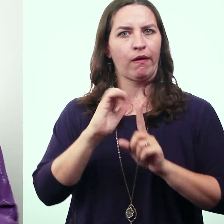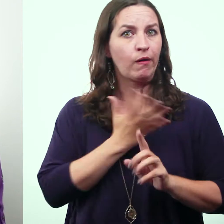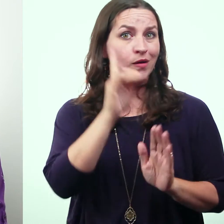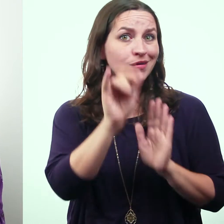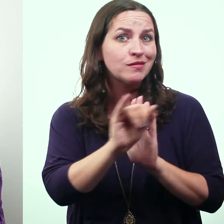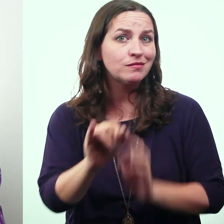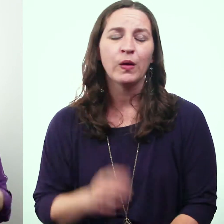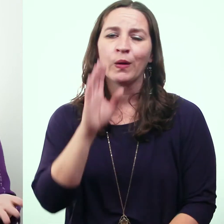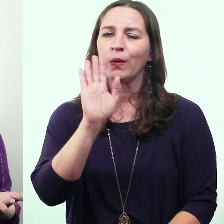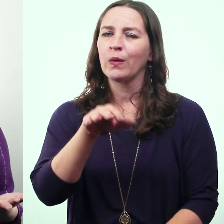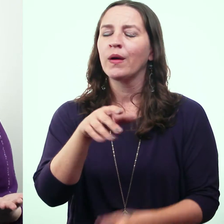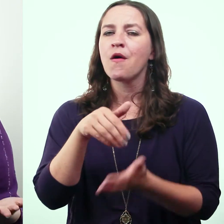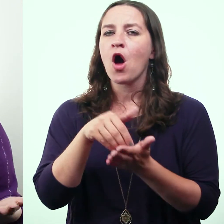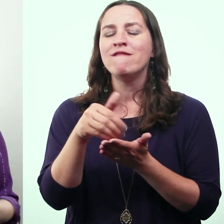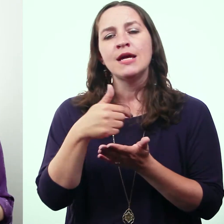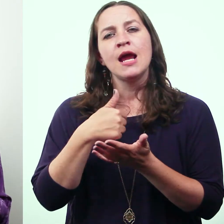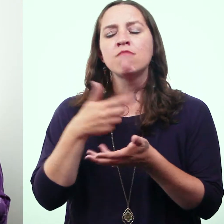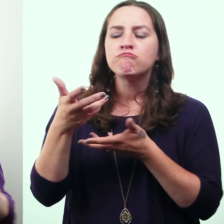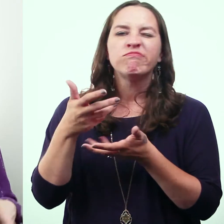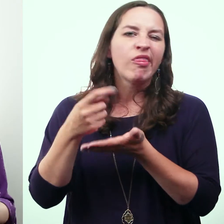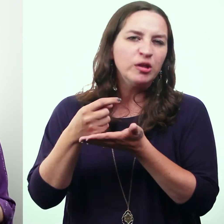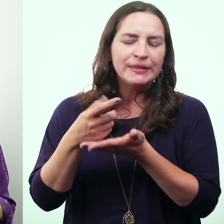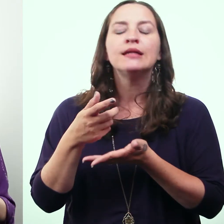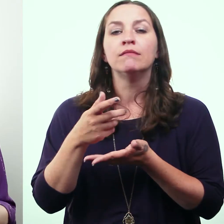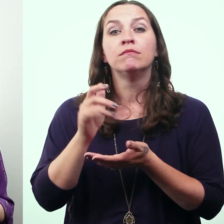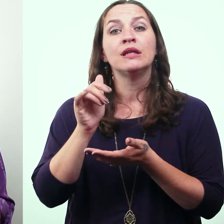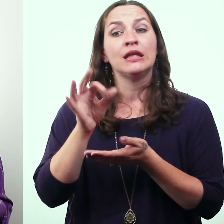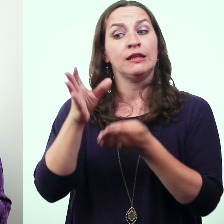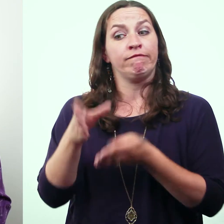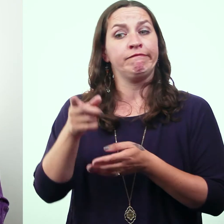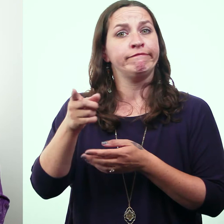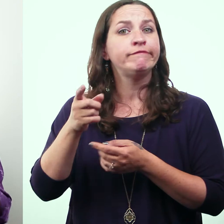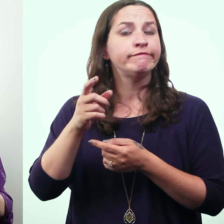world in general. Often when I work with people who are bisexual or pansexual or have some of